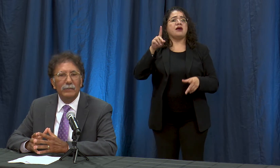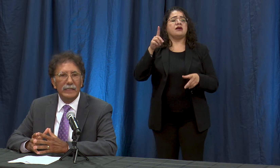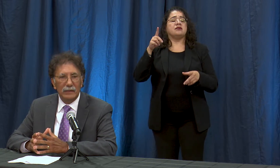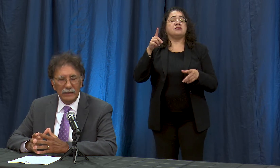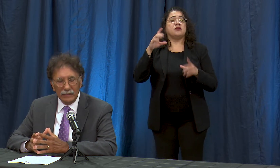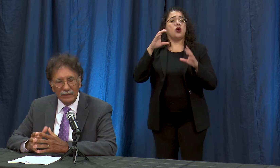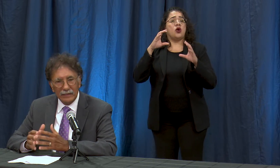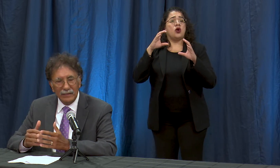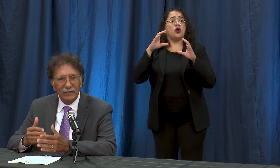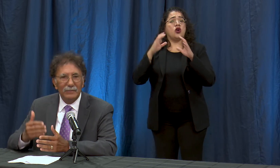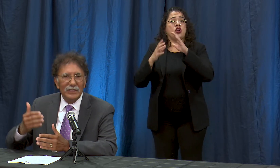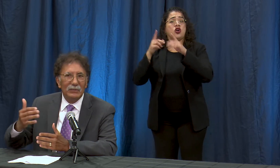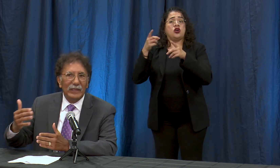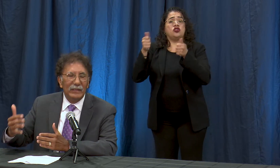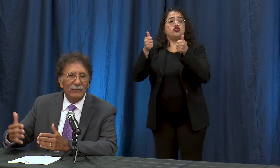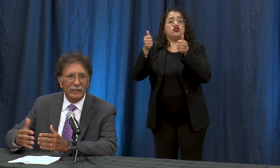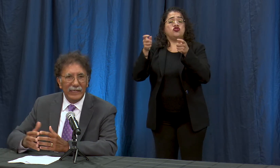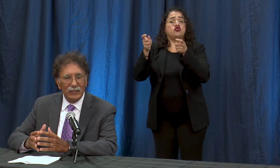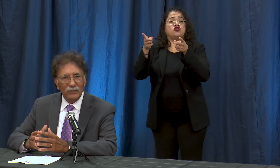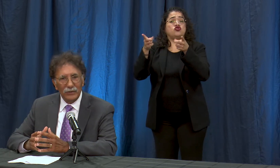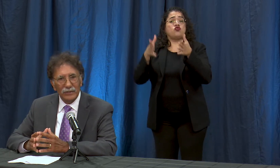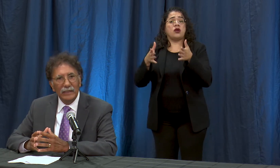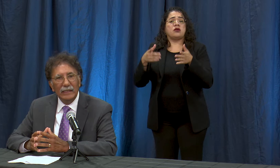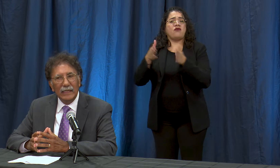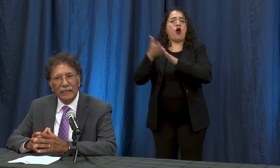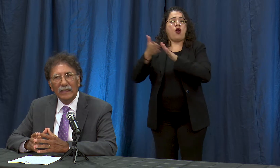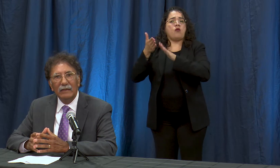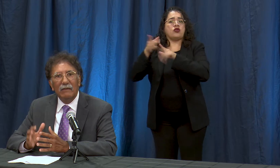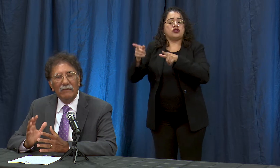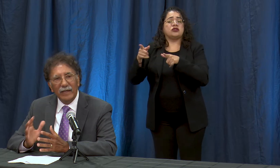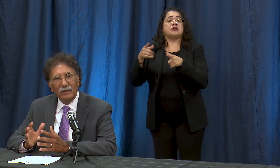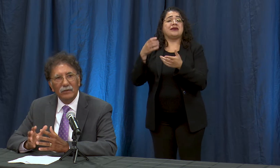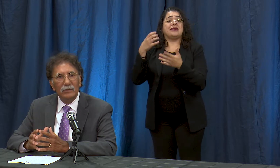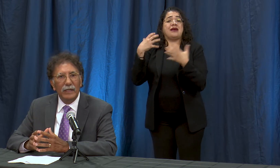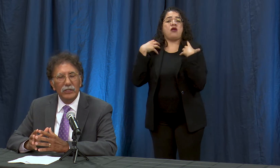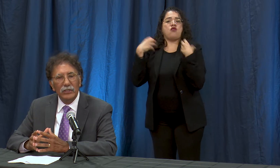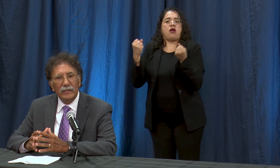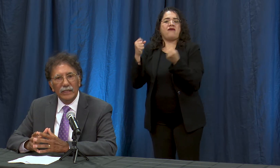has led the business recovery task force again vital to make sure that